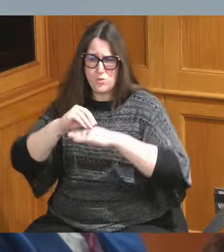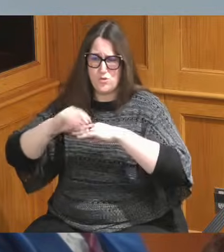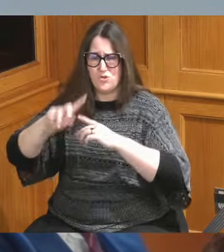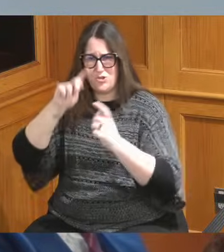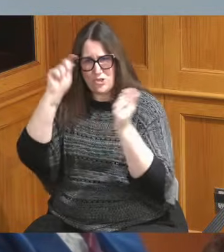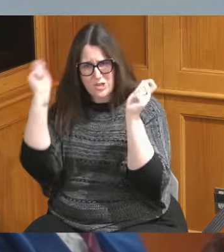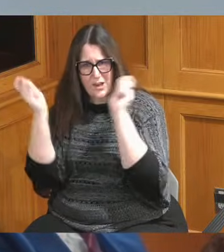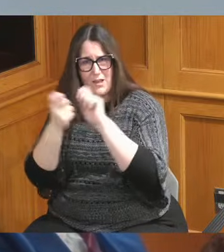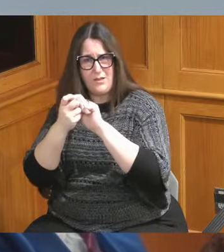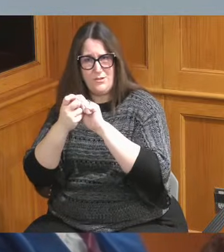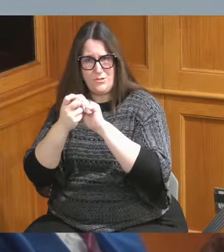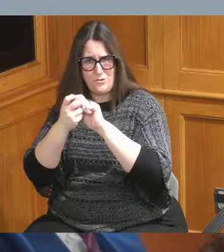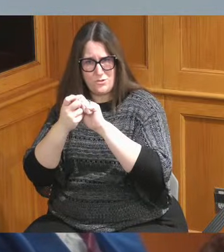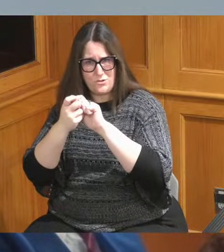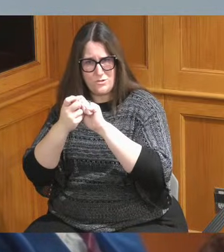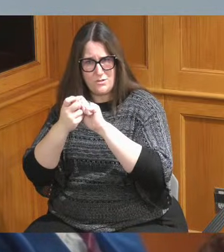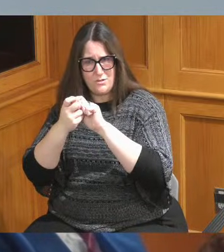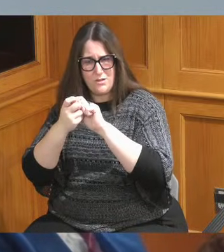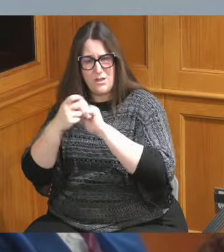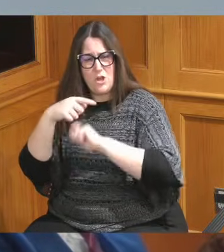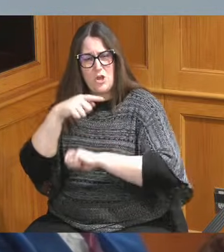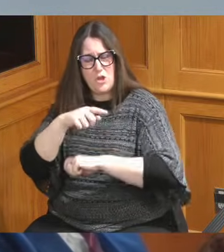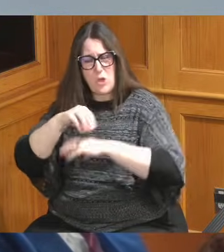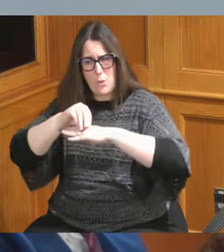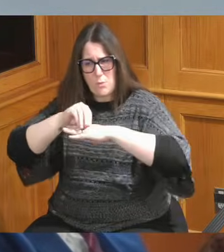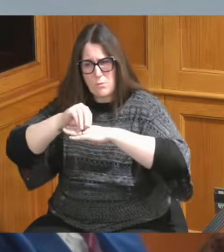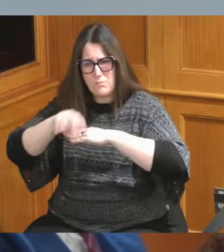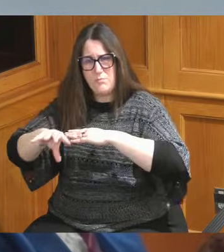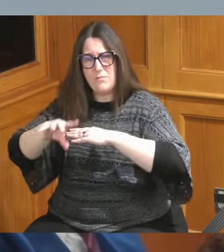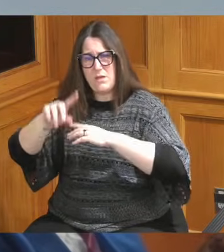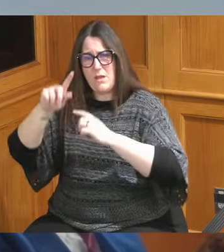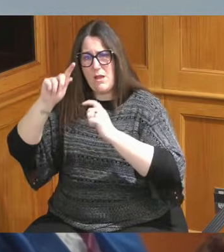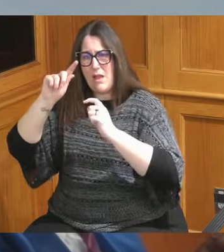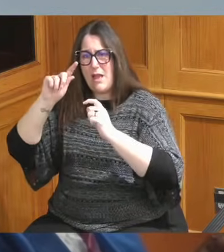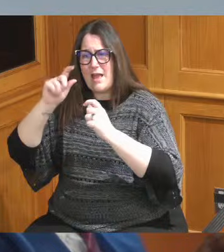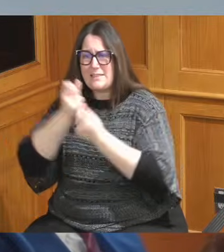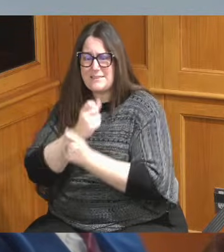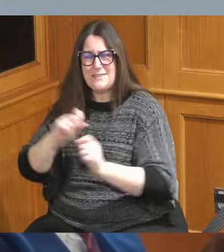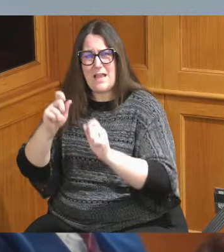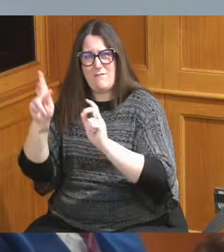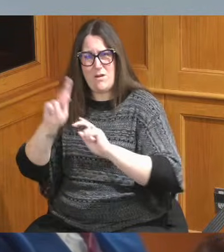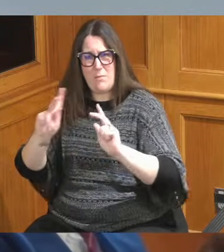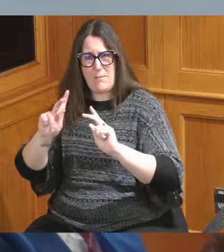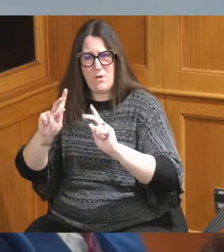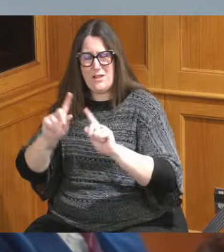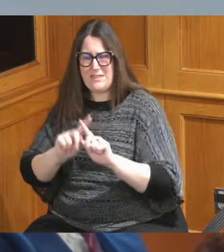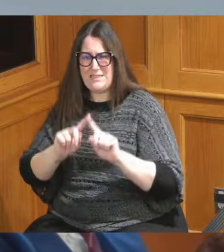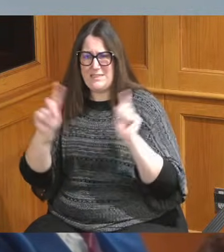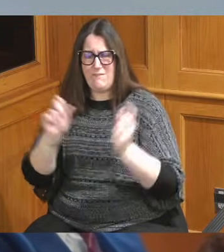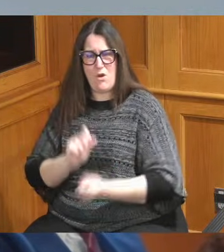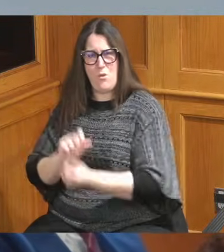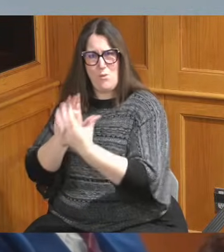and you were able to change that mindset and save lives in a different way. And so I just want to